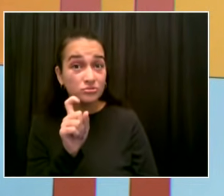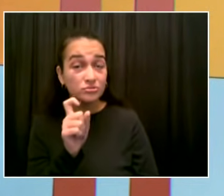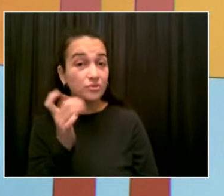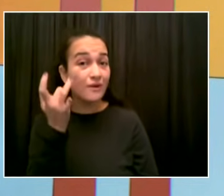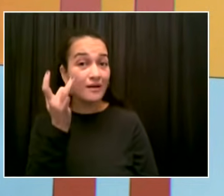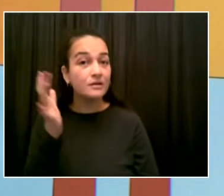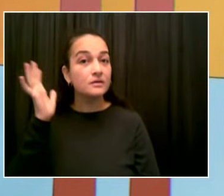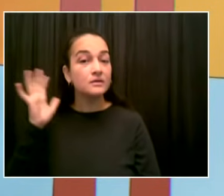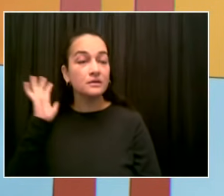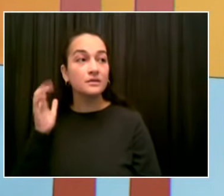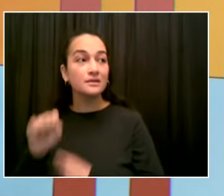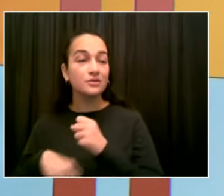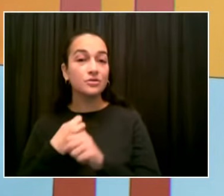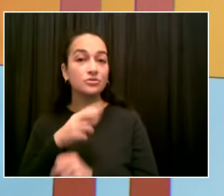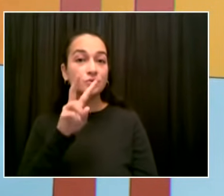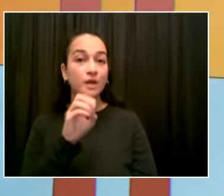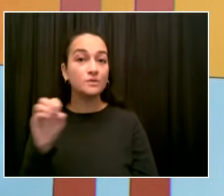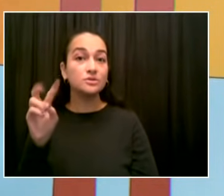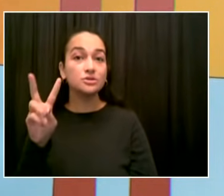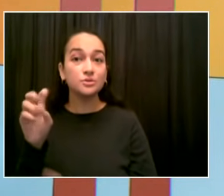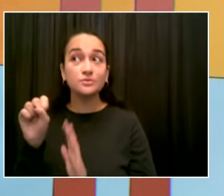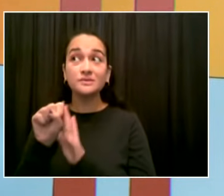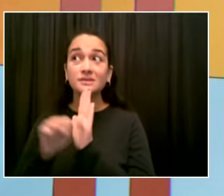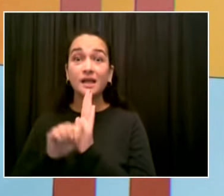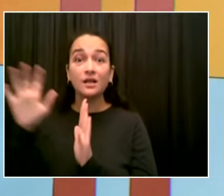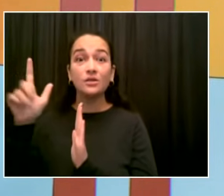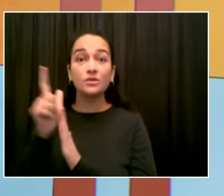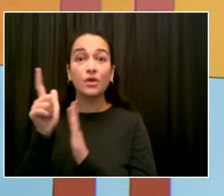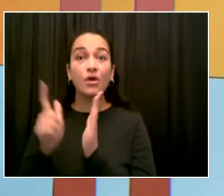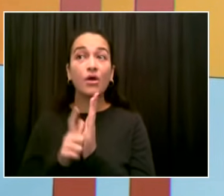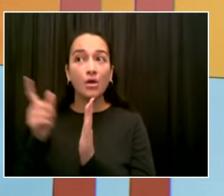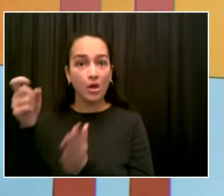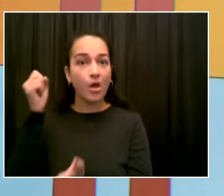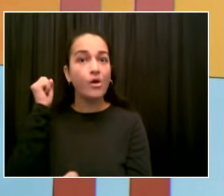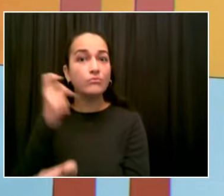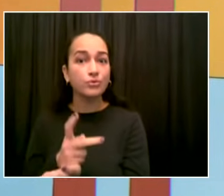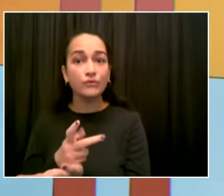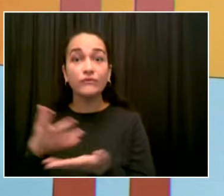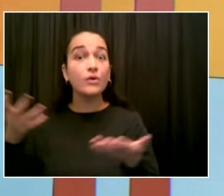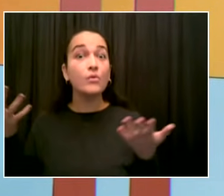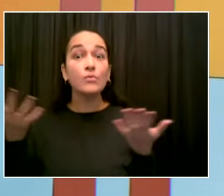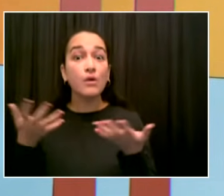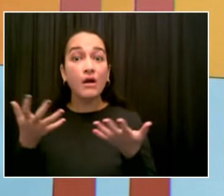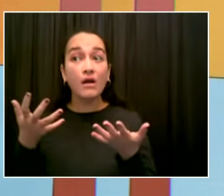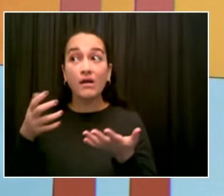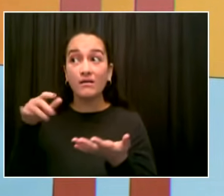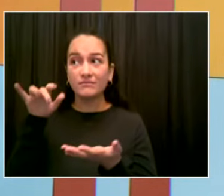INMATES IN THE CITY. SO HOW WILL HATT WORK? I MEAN THE UNION